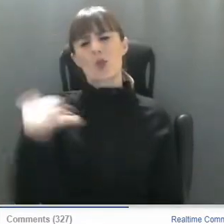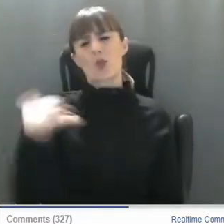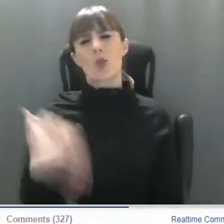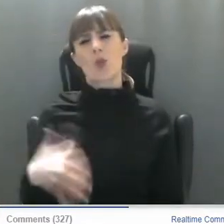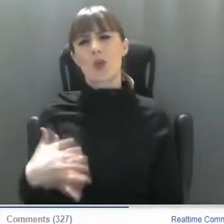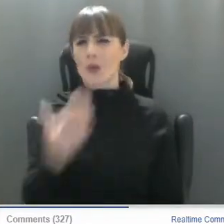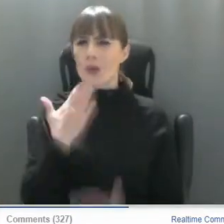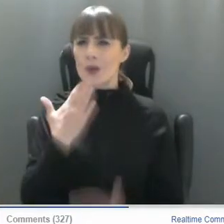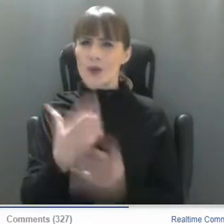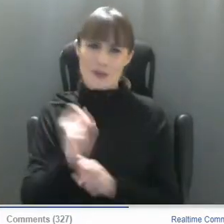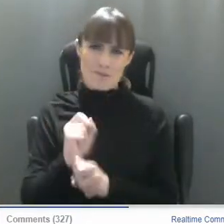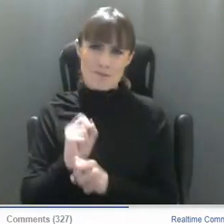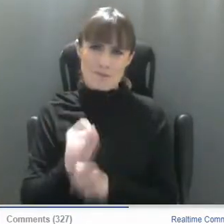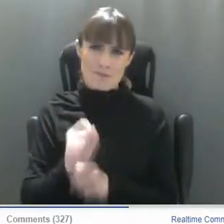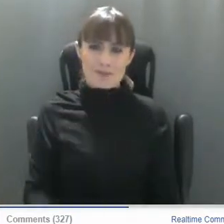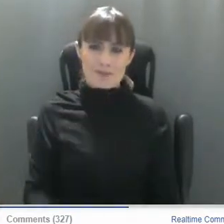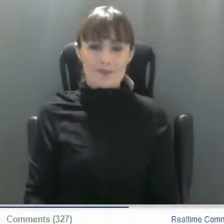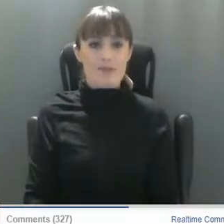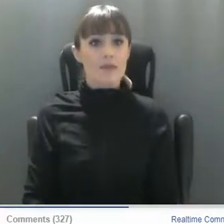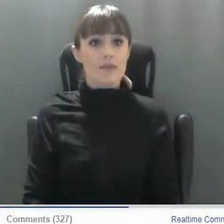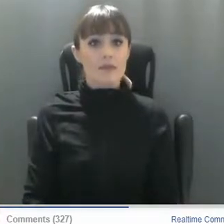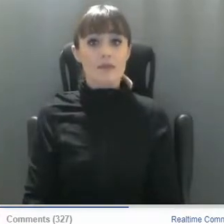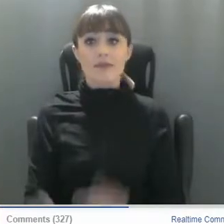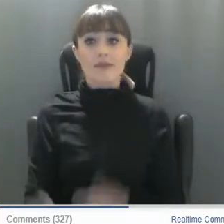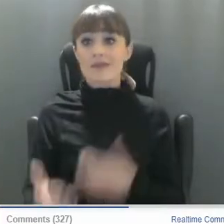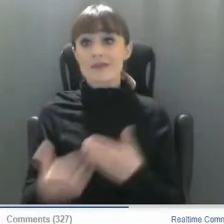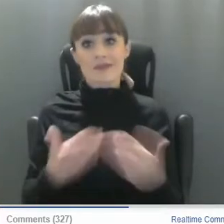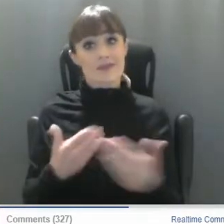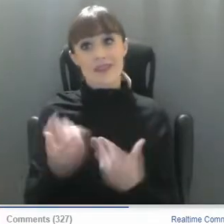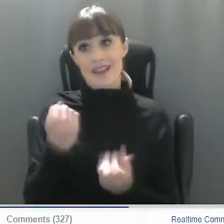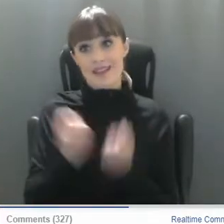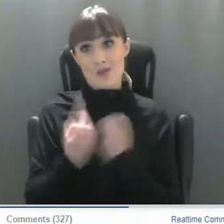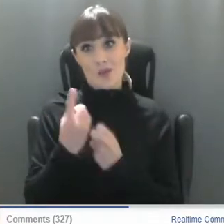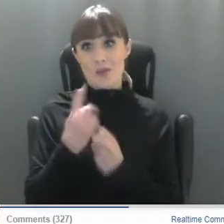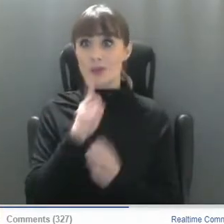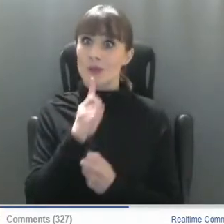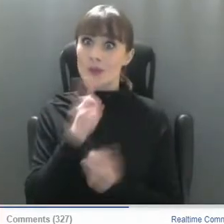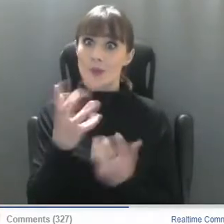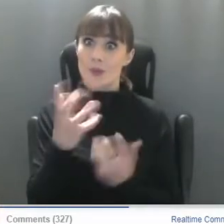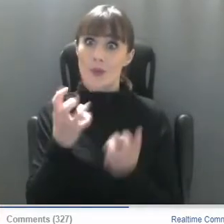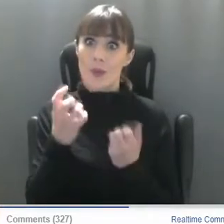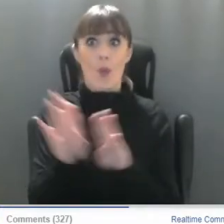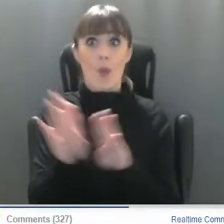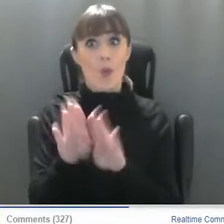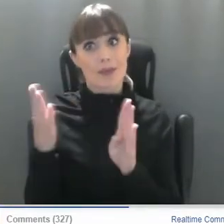But everyone's very eager to get back open for sure. So you can see the whole